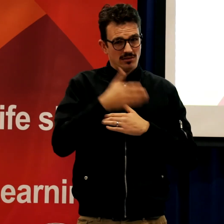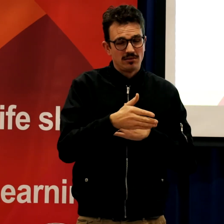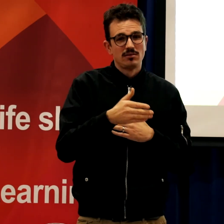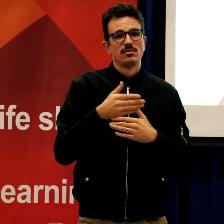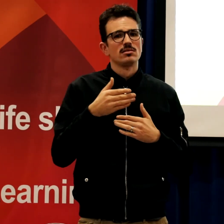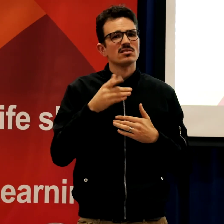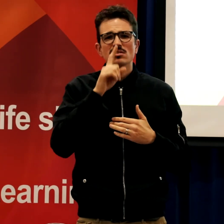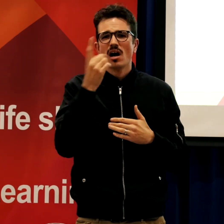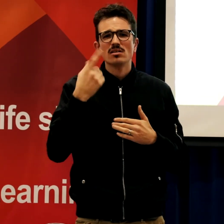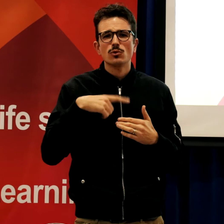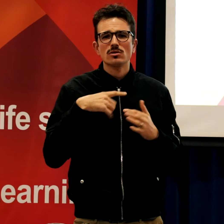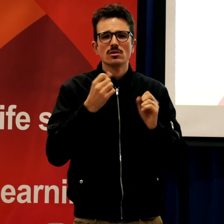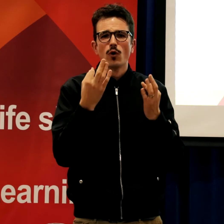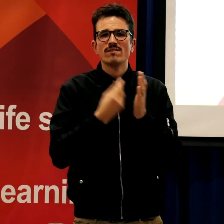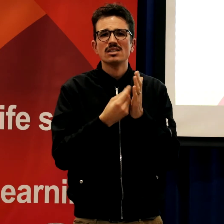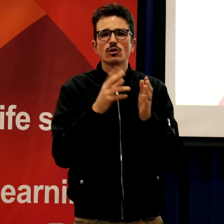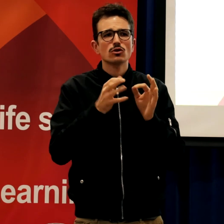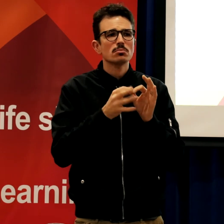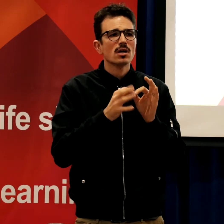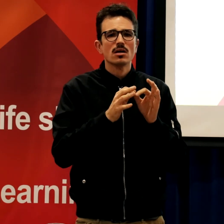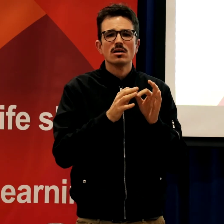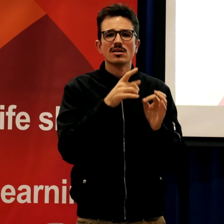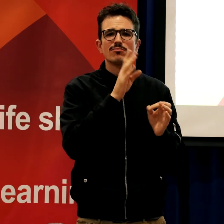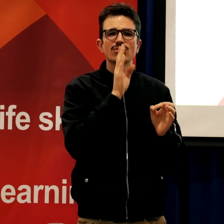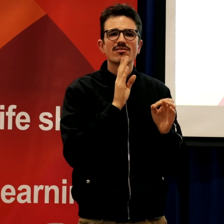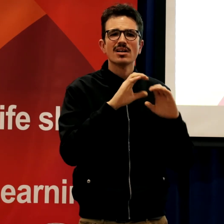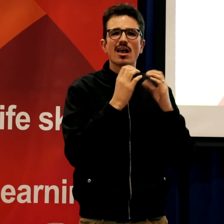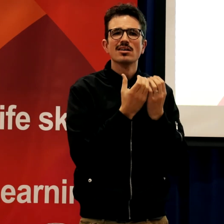So I thought, no, I’m going to get my qualifications and become a swimming teacher.